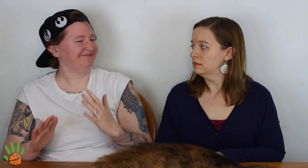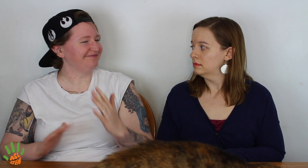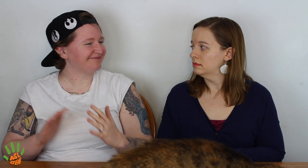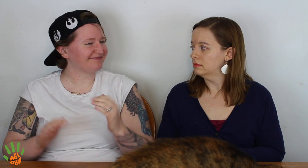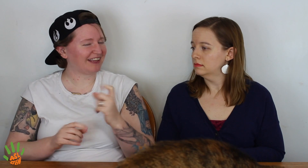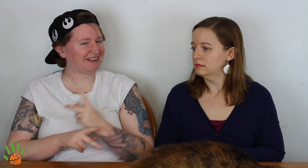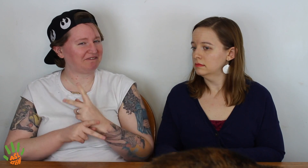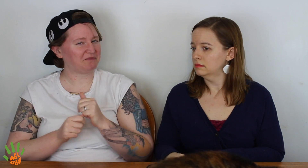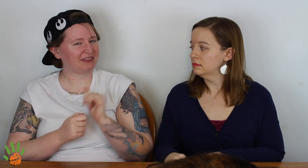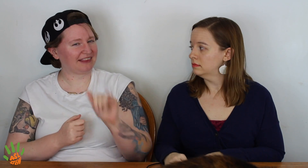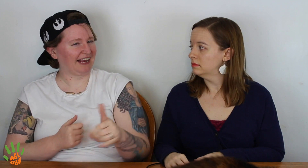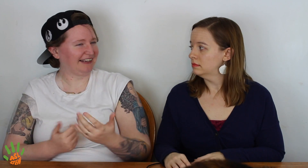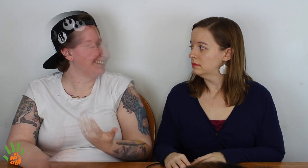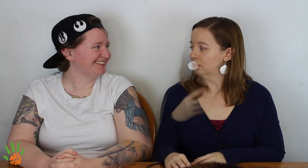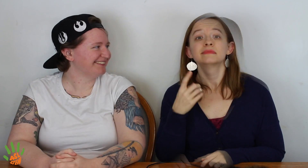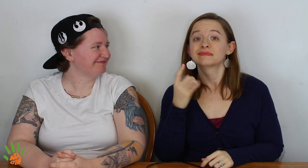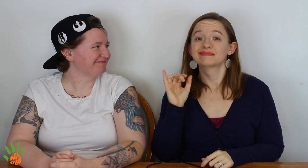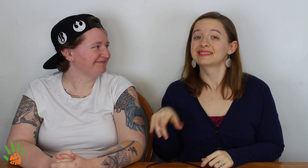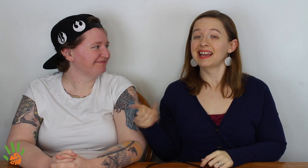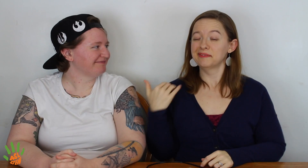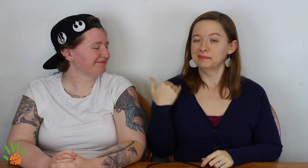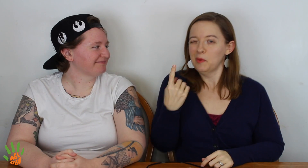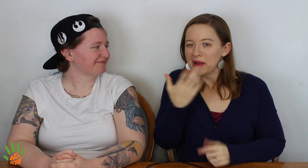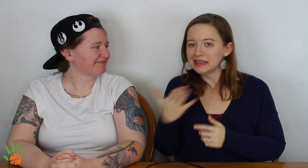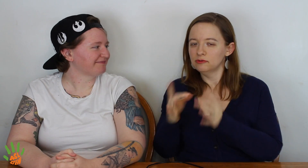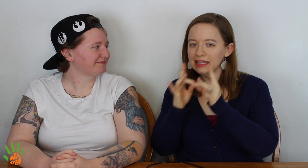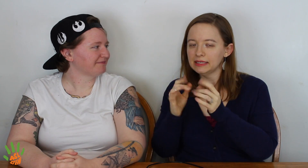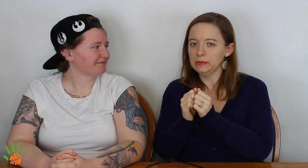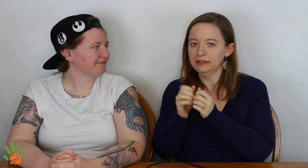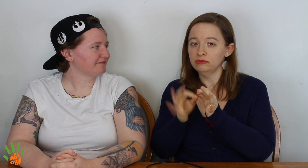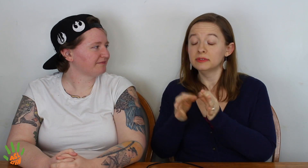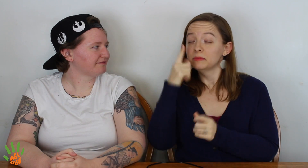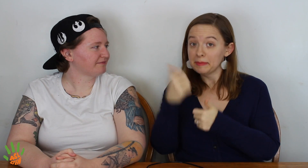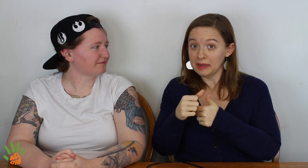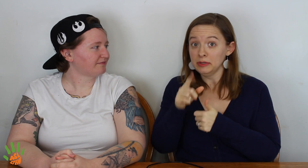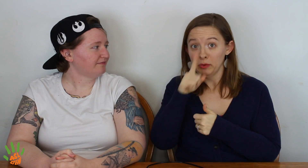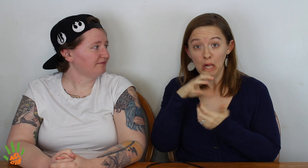So you have to be careful with that. Yeah, that kind of reminds me of one thing related to interpreting.